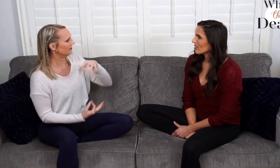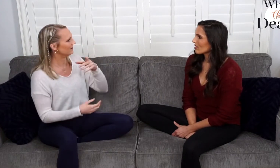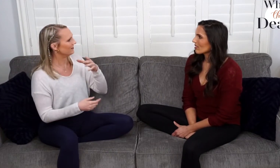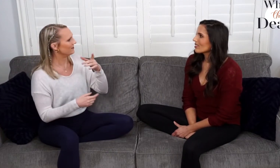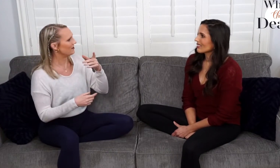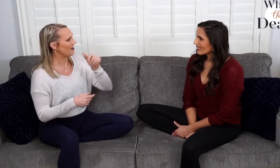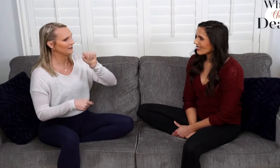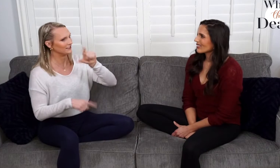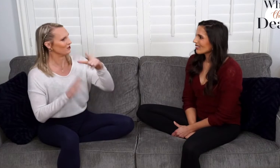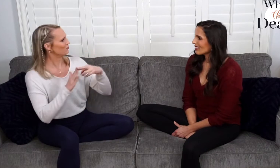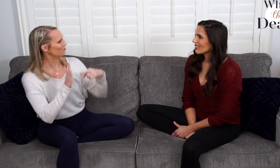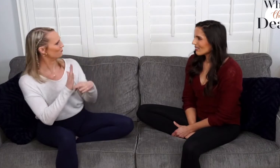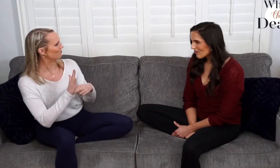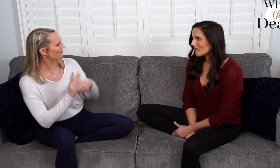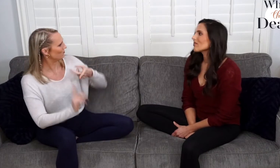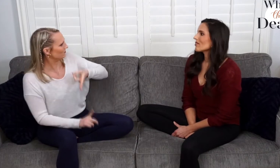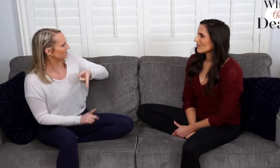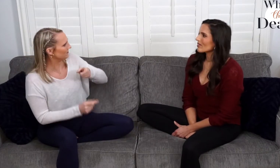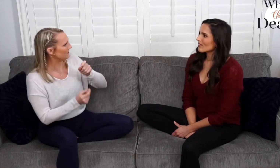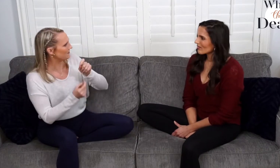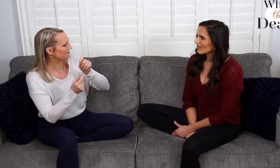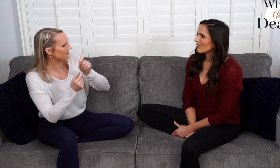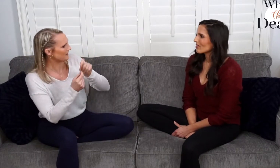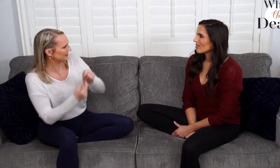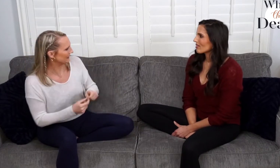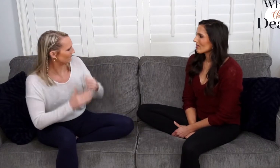really know the exact ASL rules and the specific